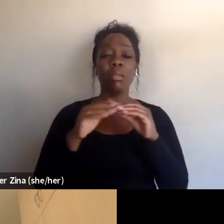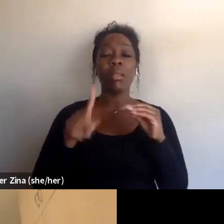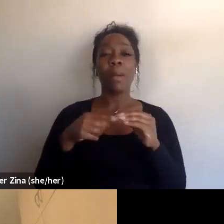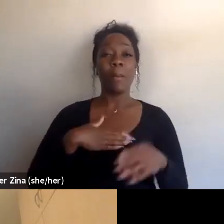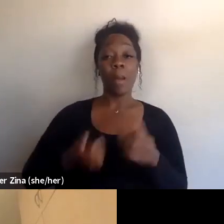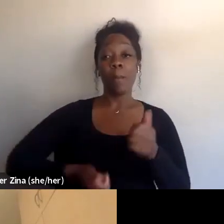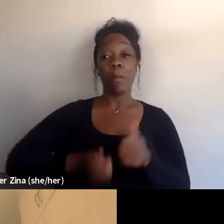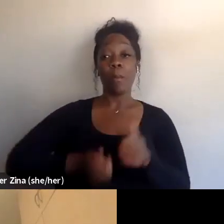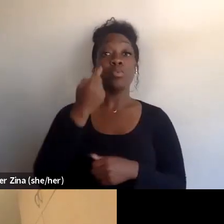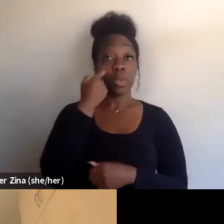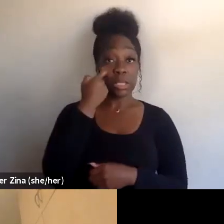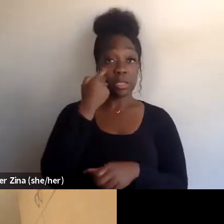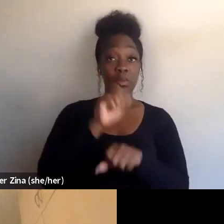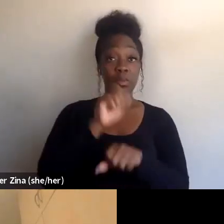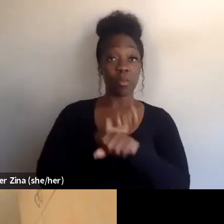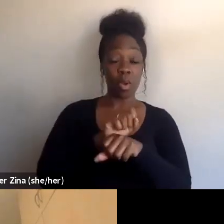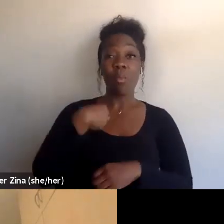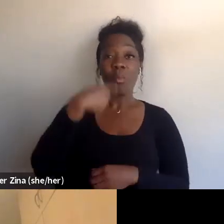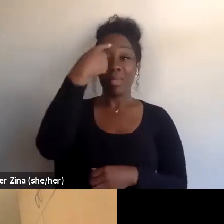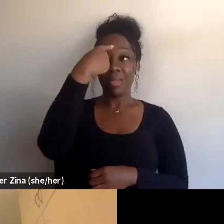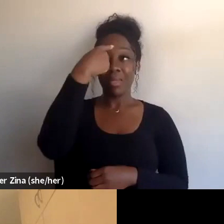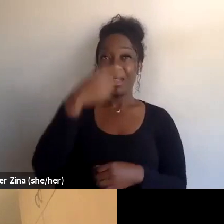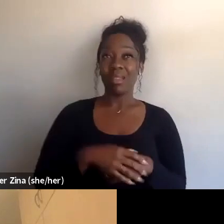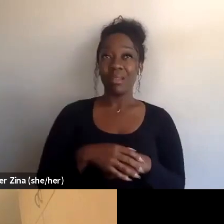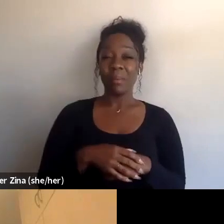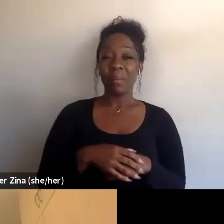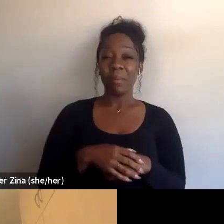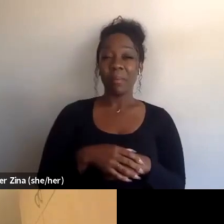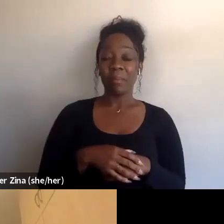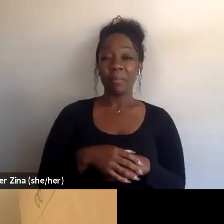cause I think it's sort of represents my shift